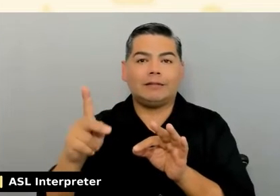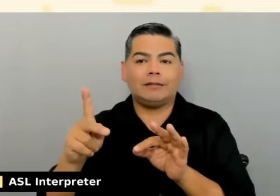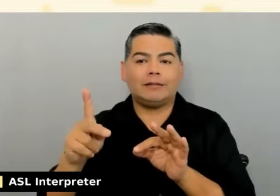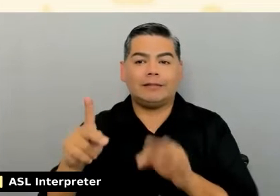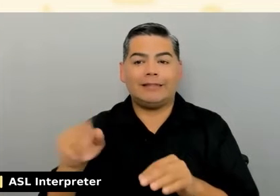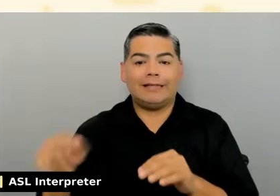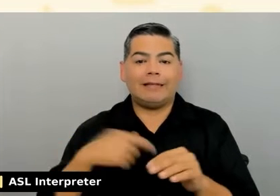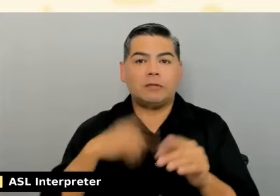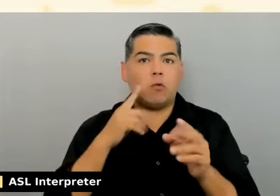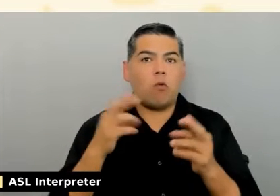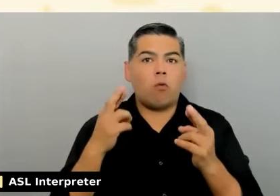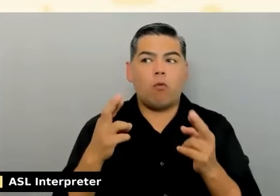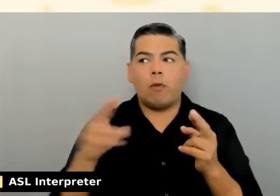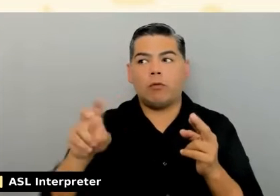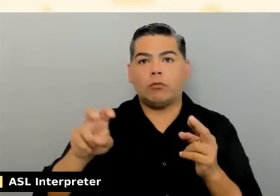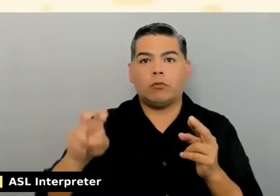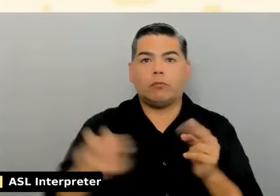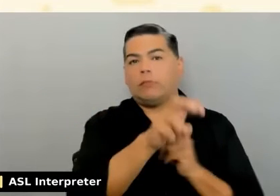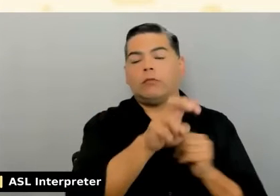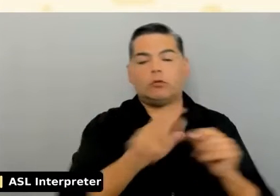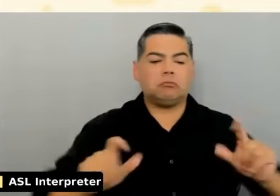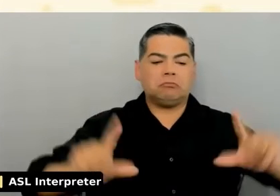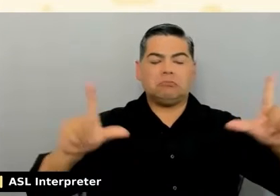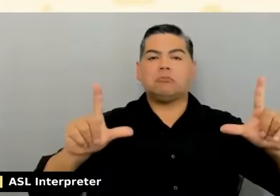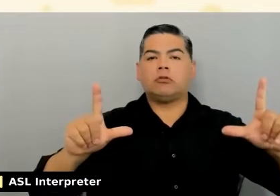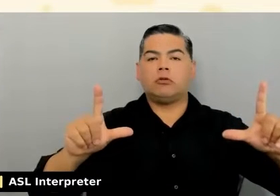that this will take them directly to the main content or to the navigation section.